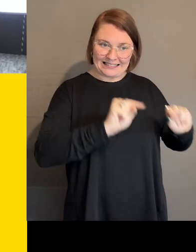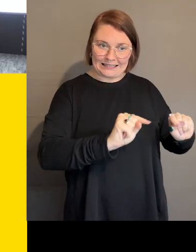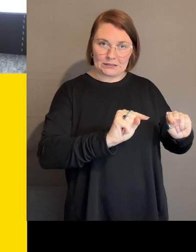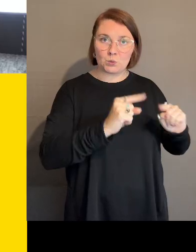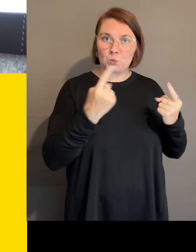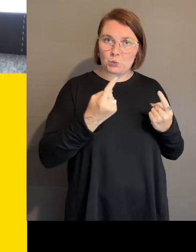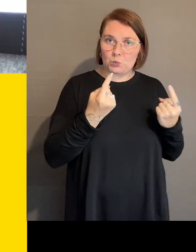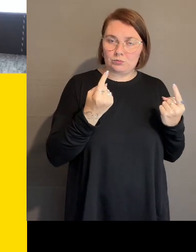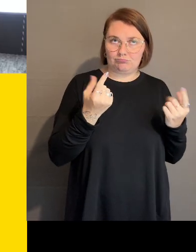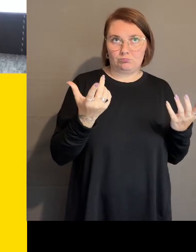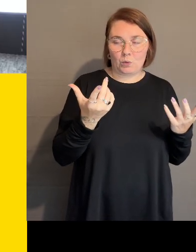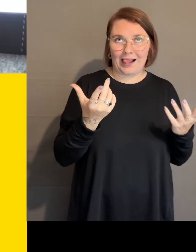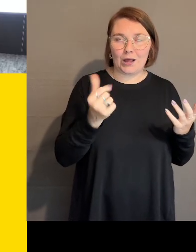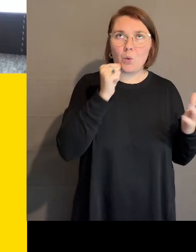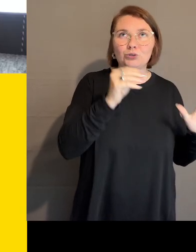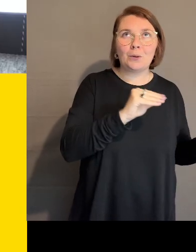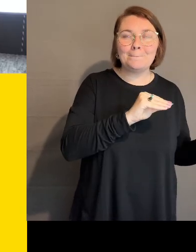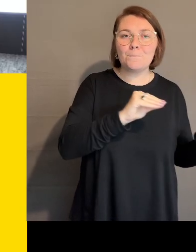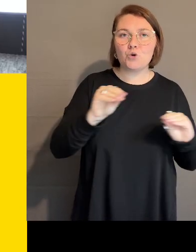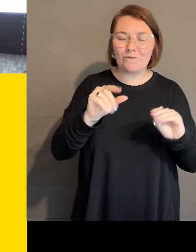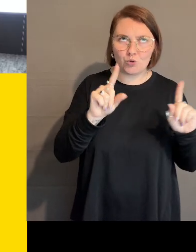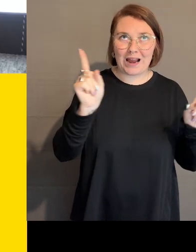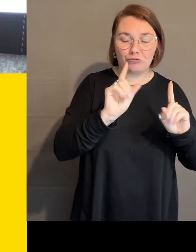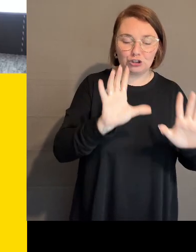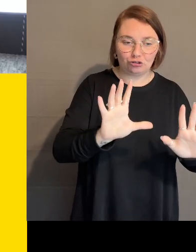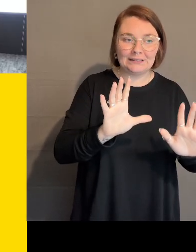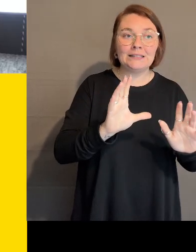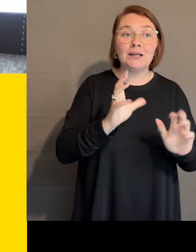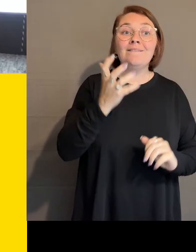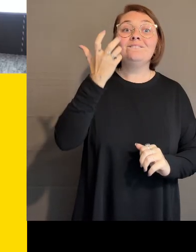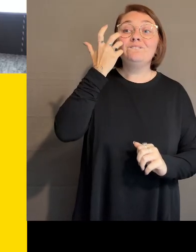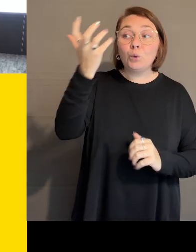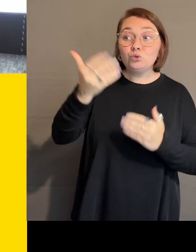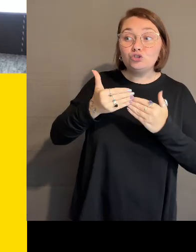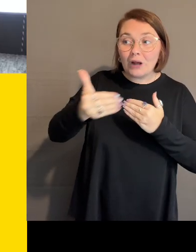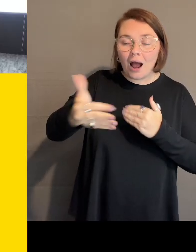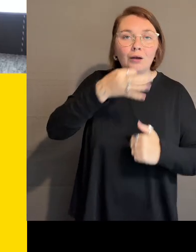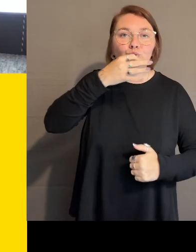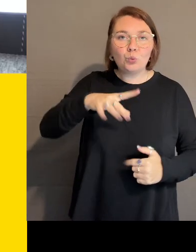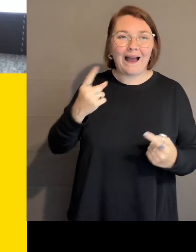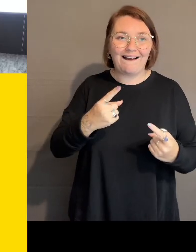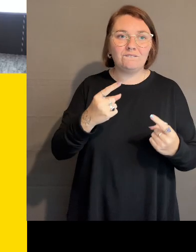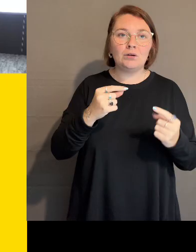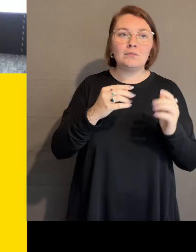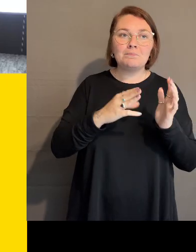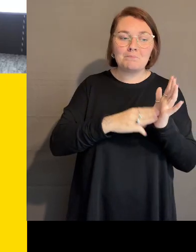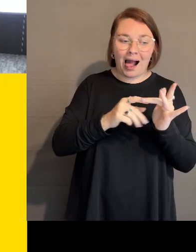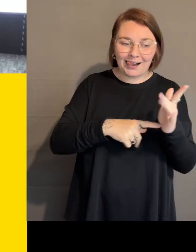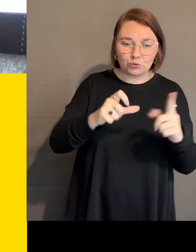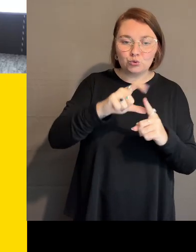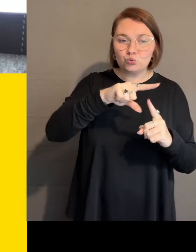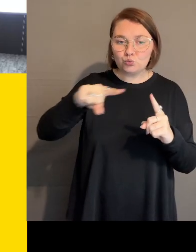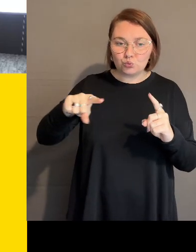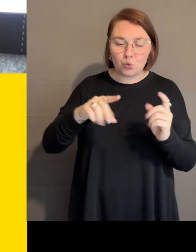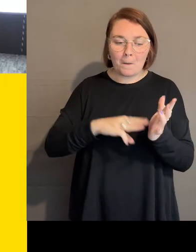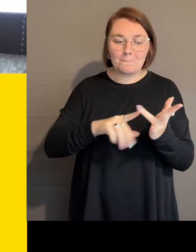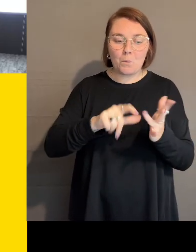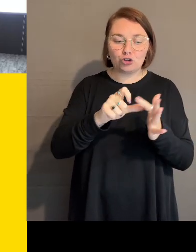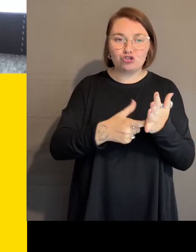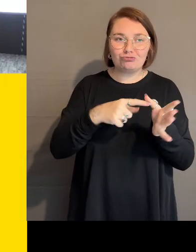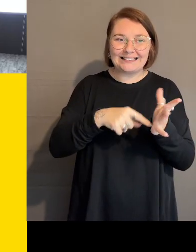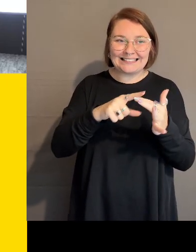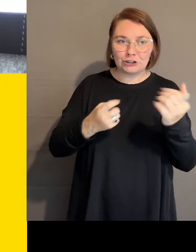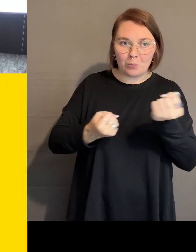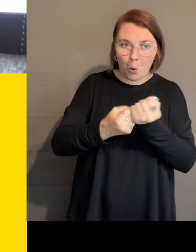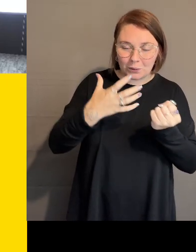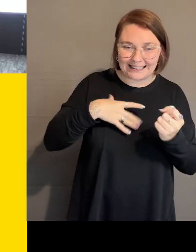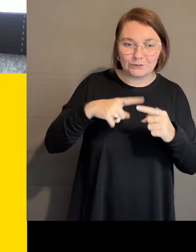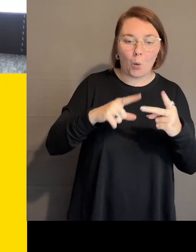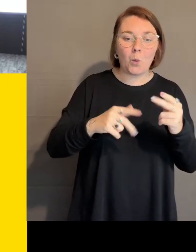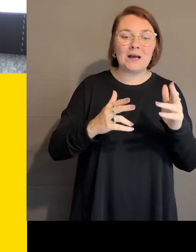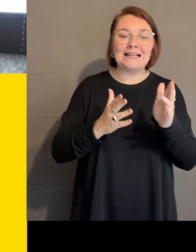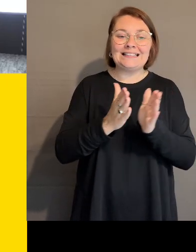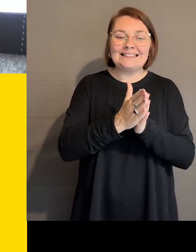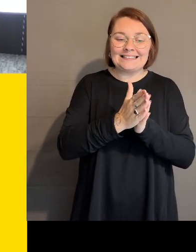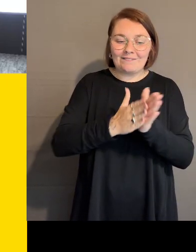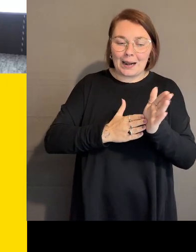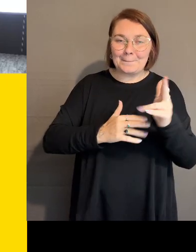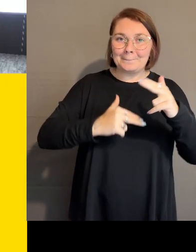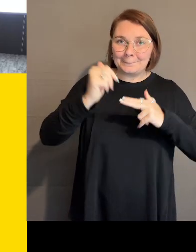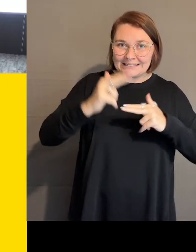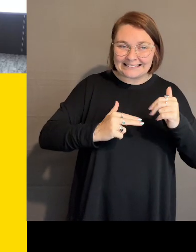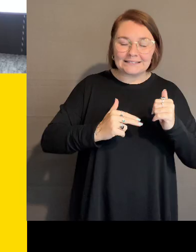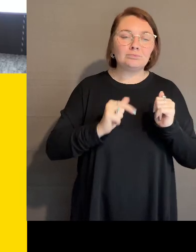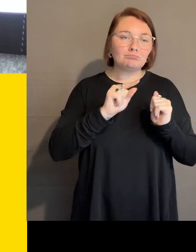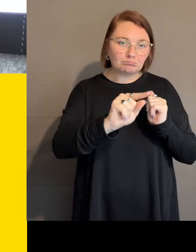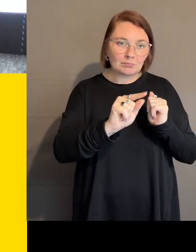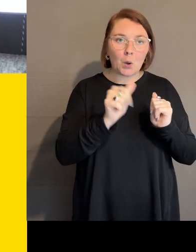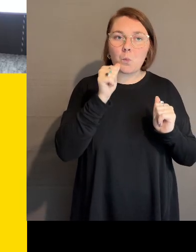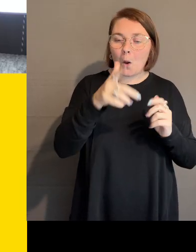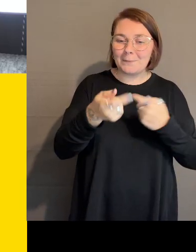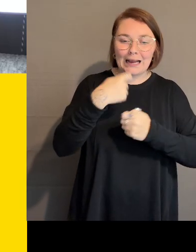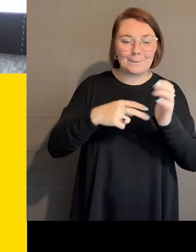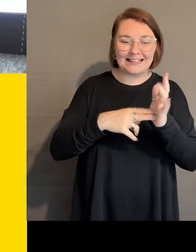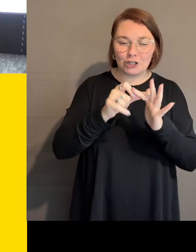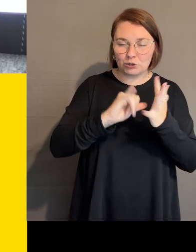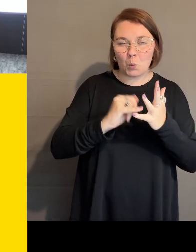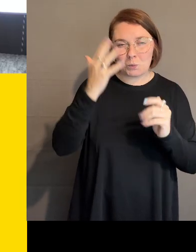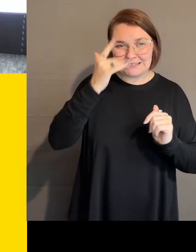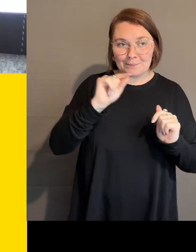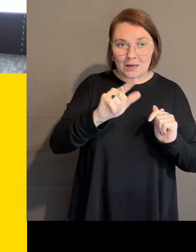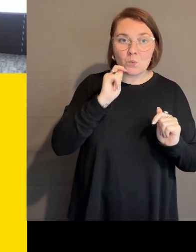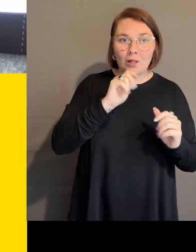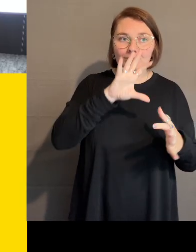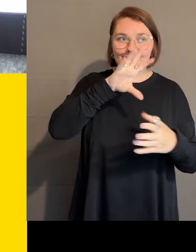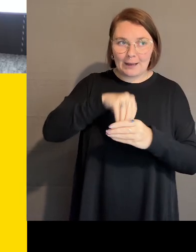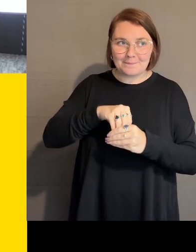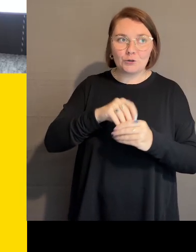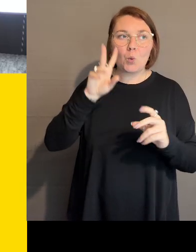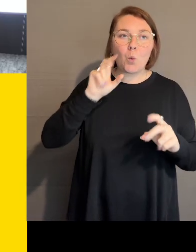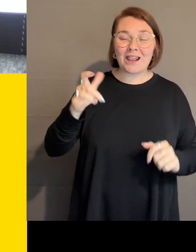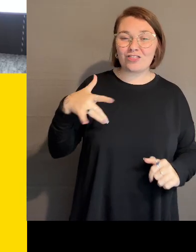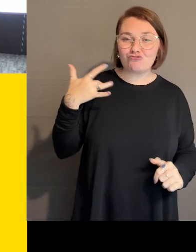well, they won't move those current ones on, but future children, who have mild to moderate, support needs, and developmental delay or autism won't go into the NDIS in the future, they'll go into this scheme called Thriving Kids.